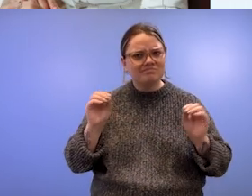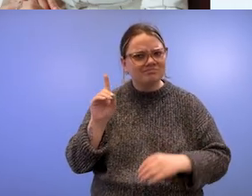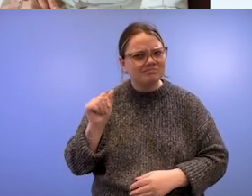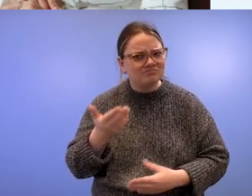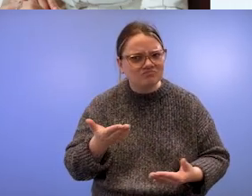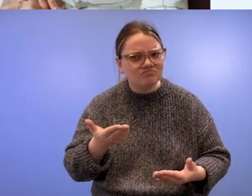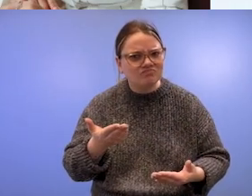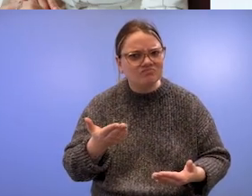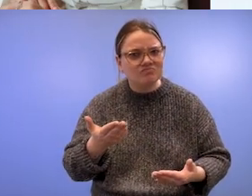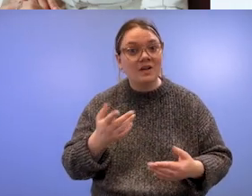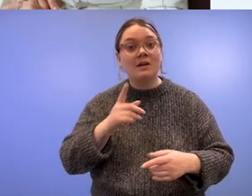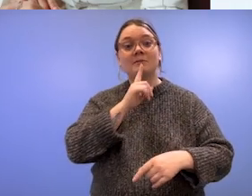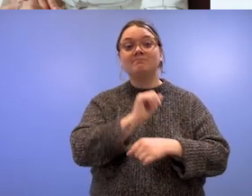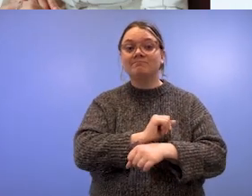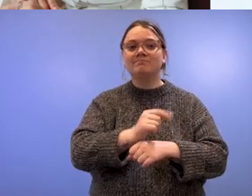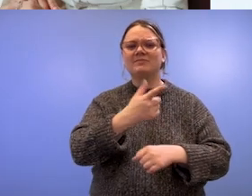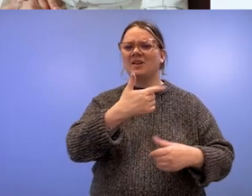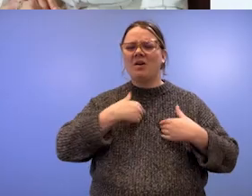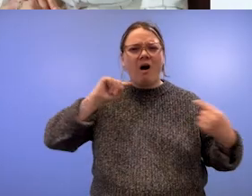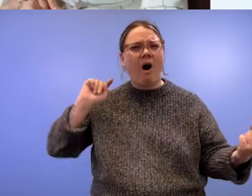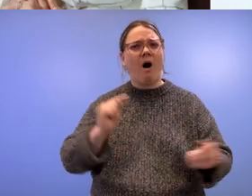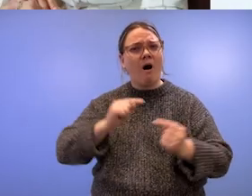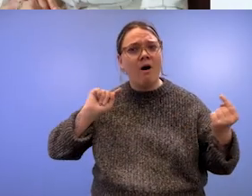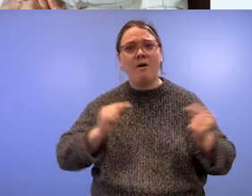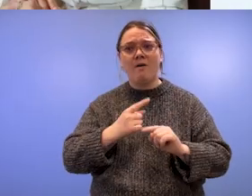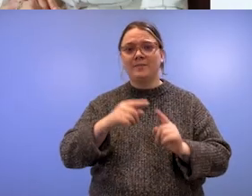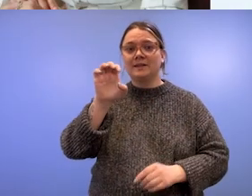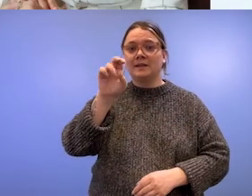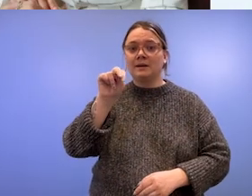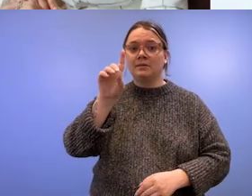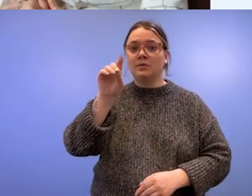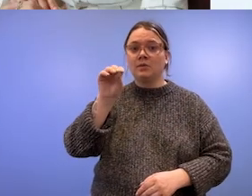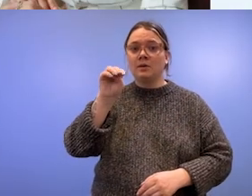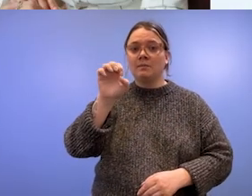does not have a visible disability. However, she experiences debilitating pain from endometriosis,